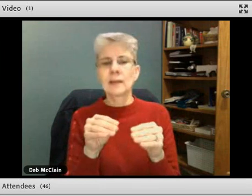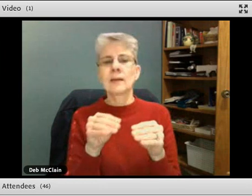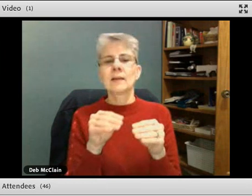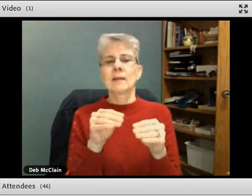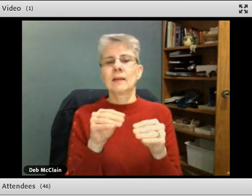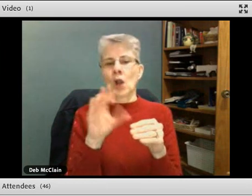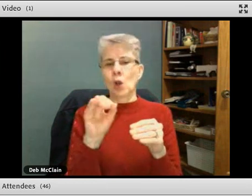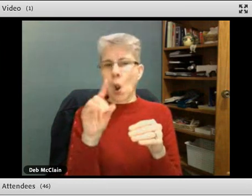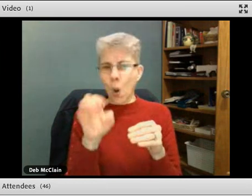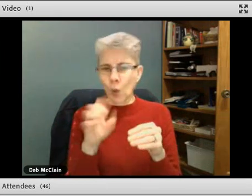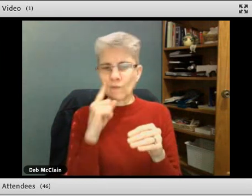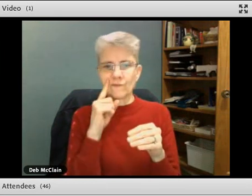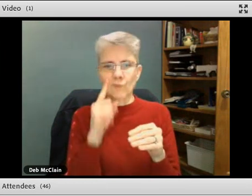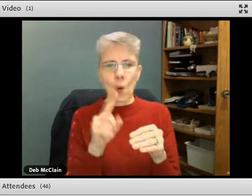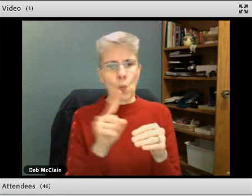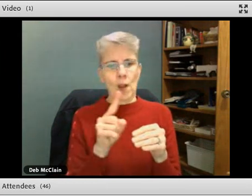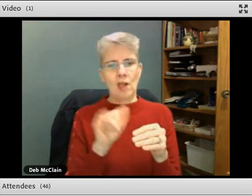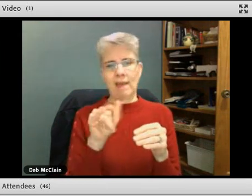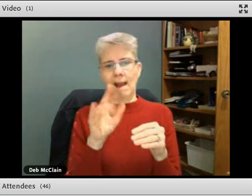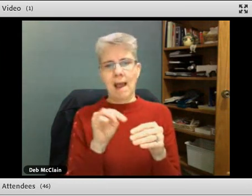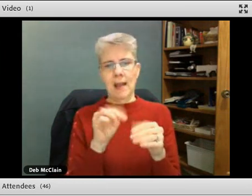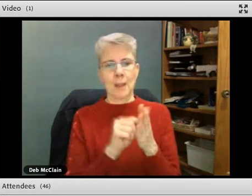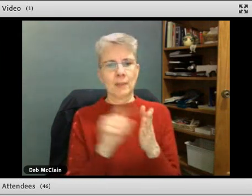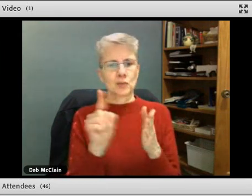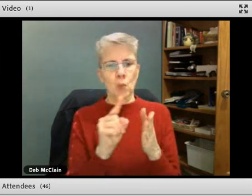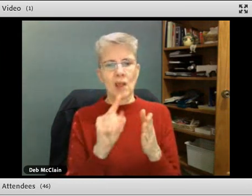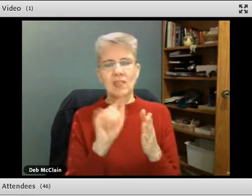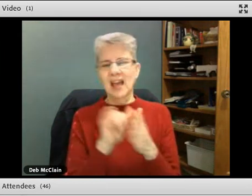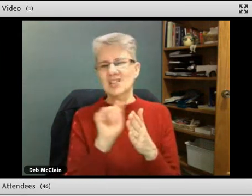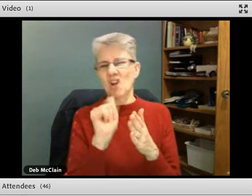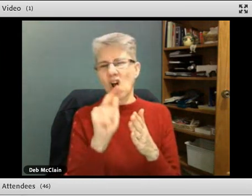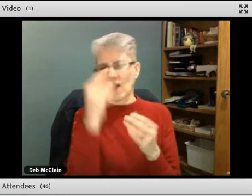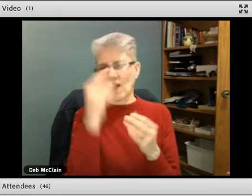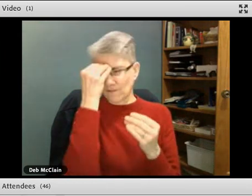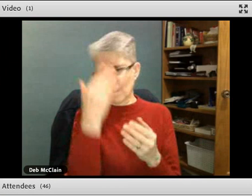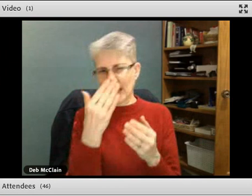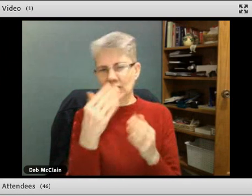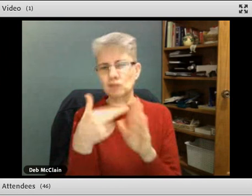That's all information that's represented in the 008, but then the MARC record itself --